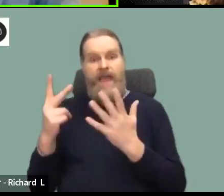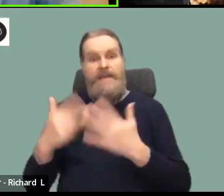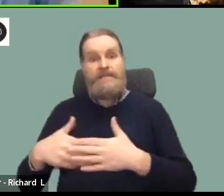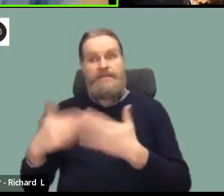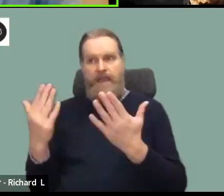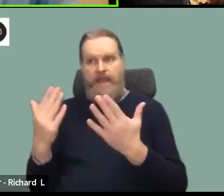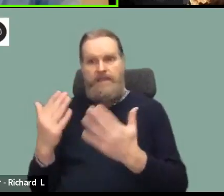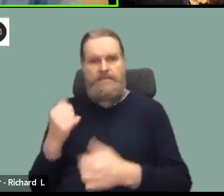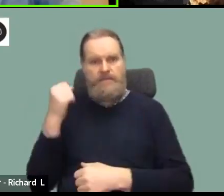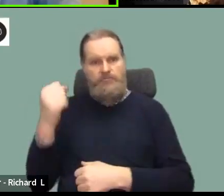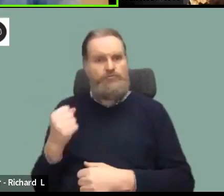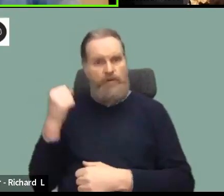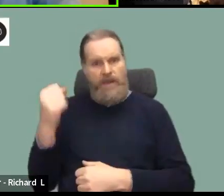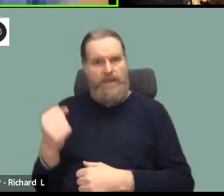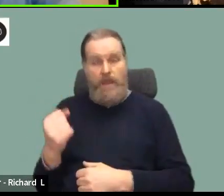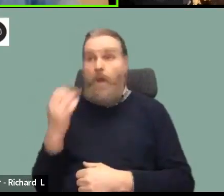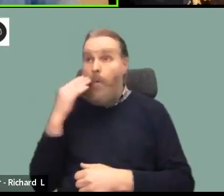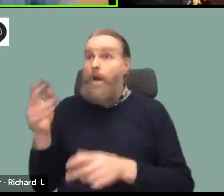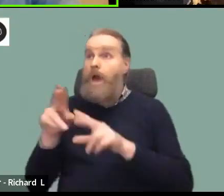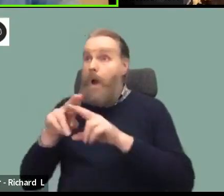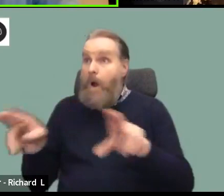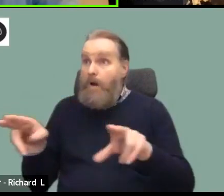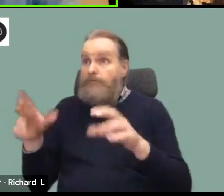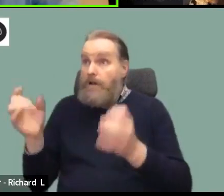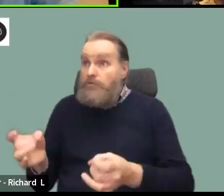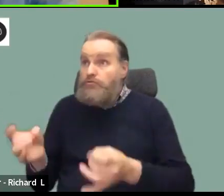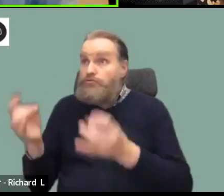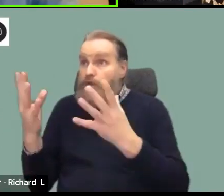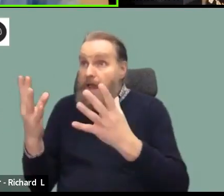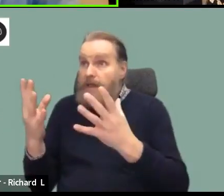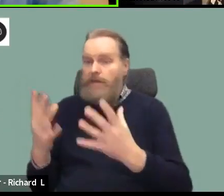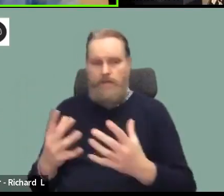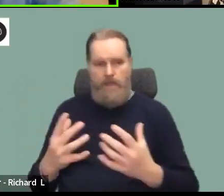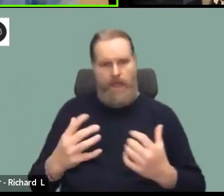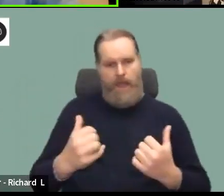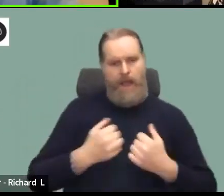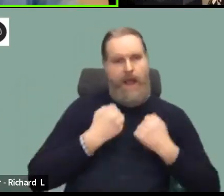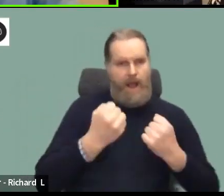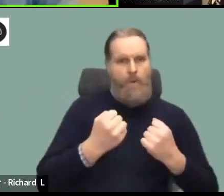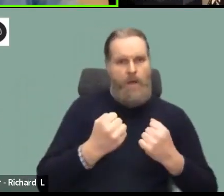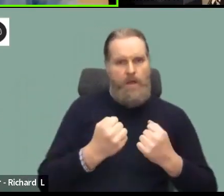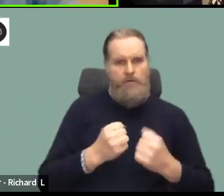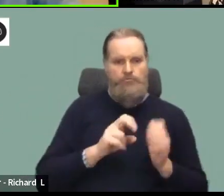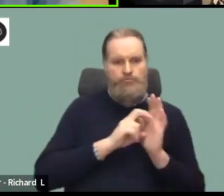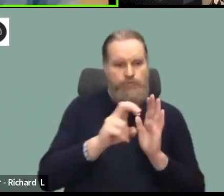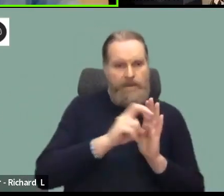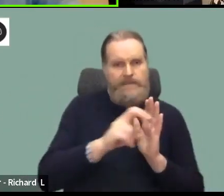of structure strikeout you now over December and January, to ensure. that when they are on strike that when they are on strike, if we've got members working in